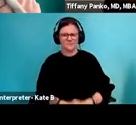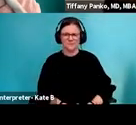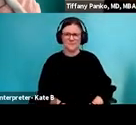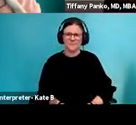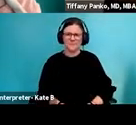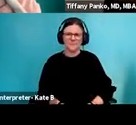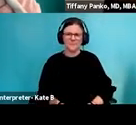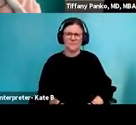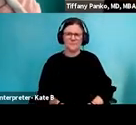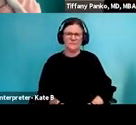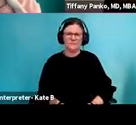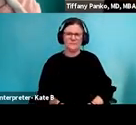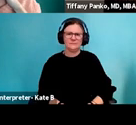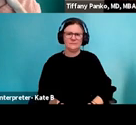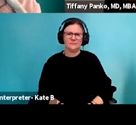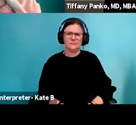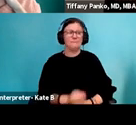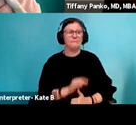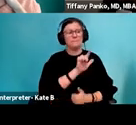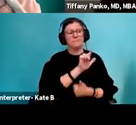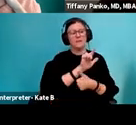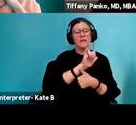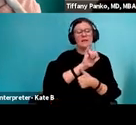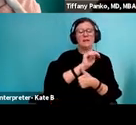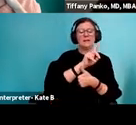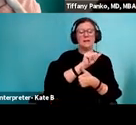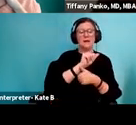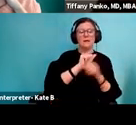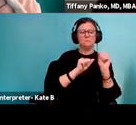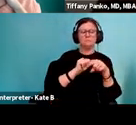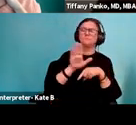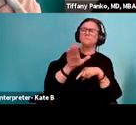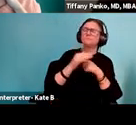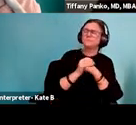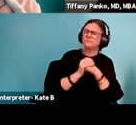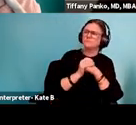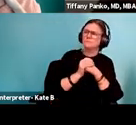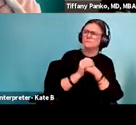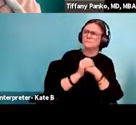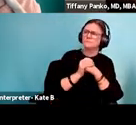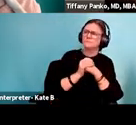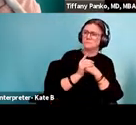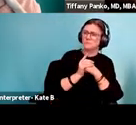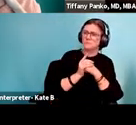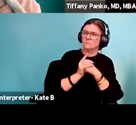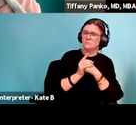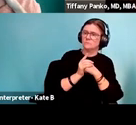Linda say’s “Do you think it is more effect to teach medical and nursing